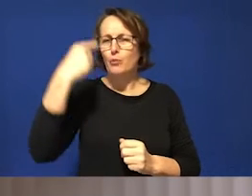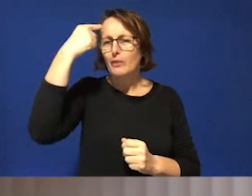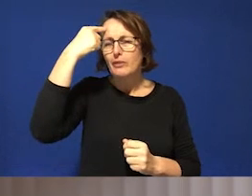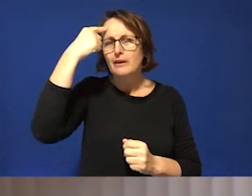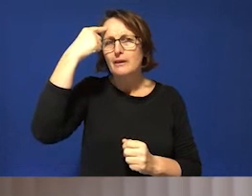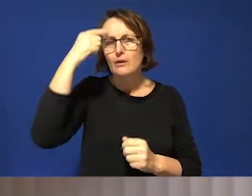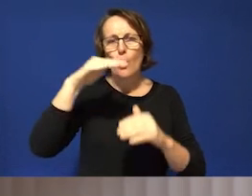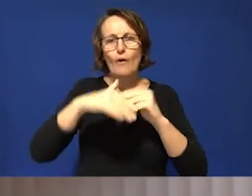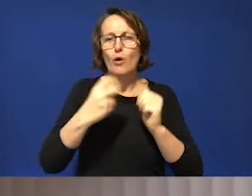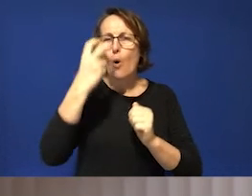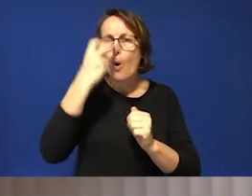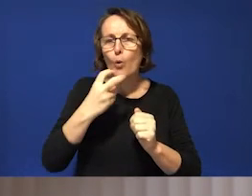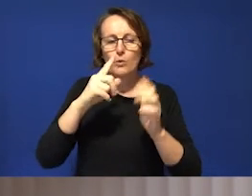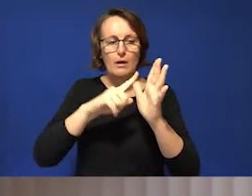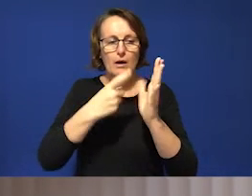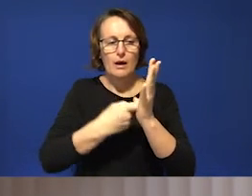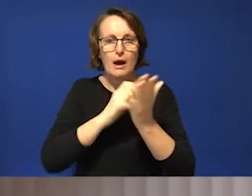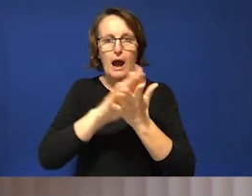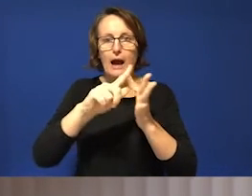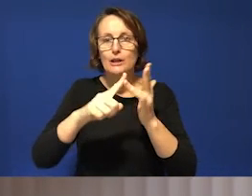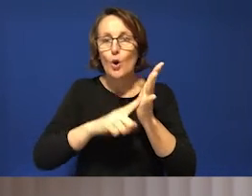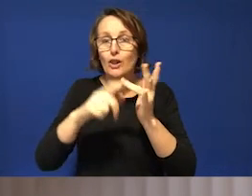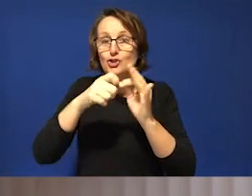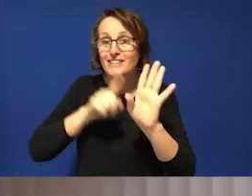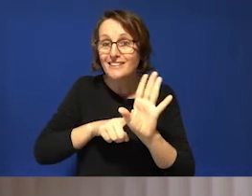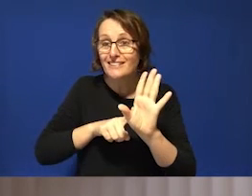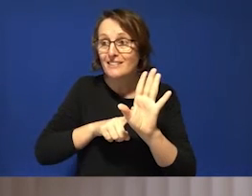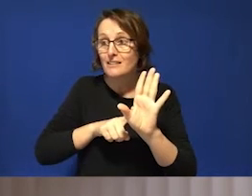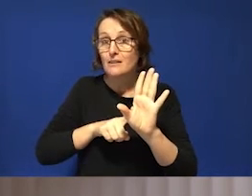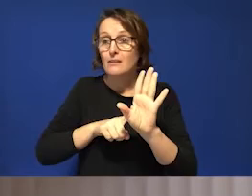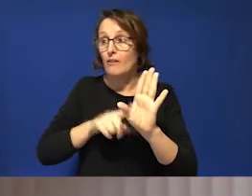the old archeology, both European and indigenous